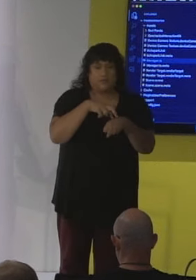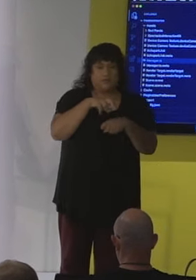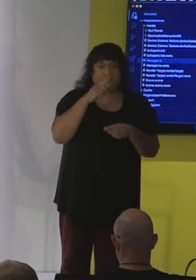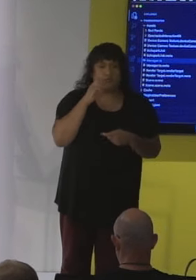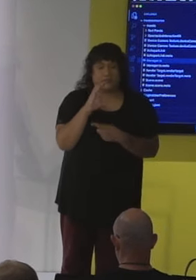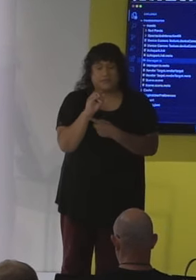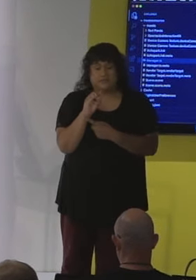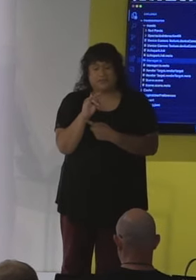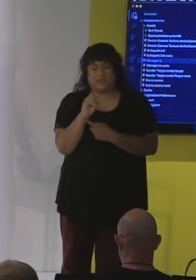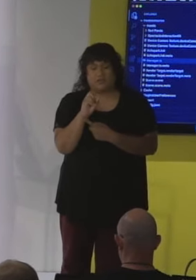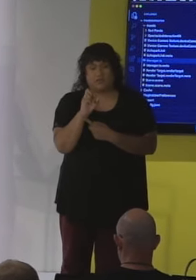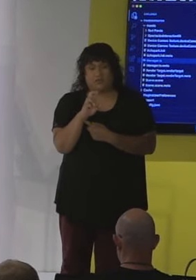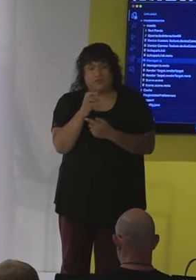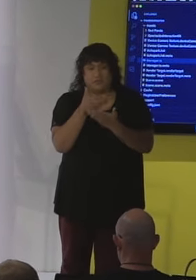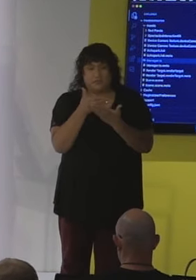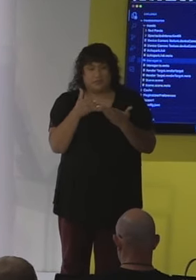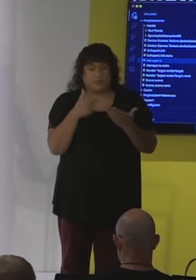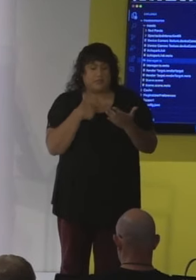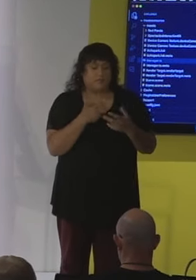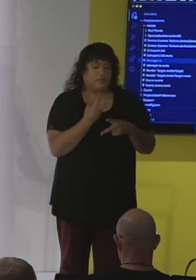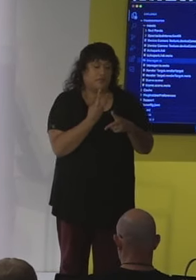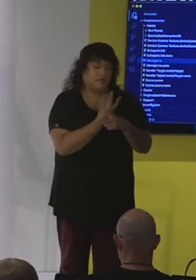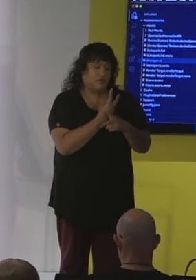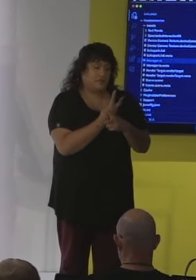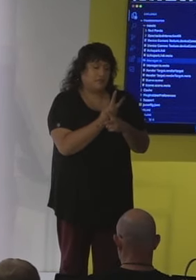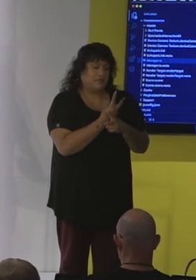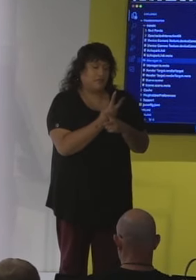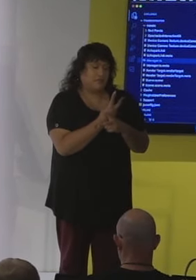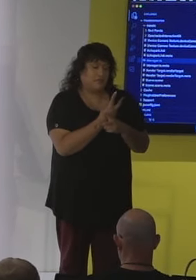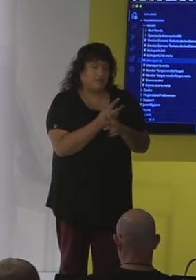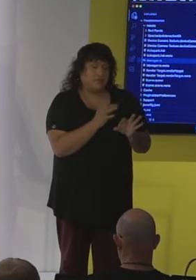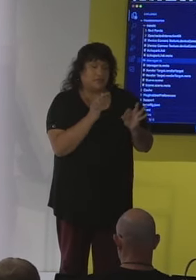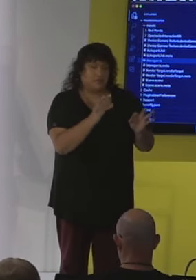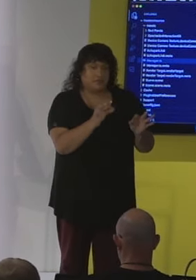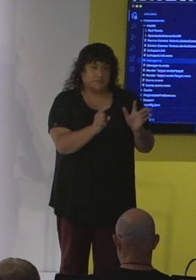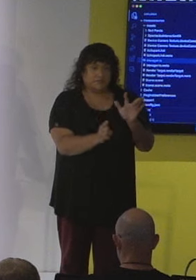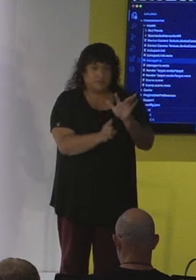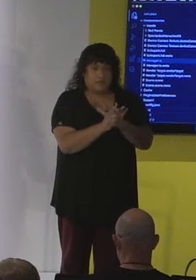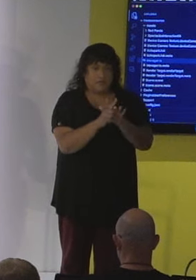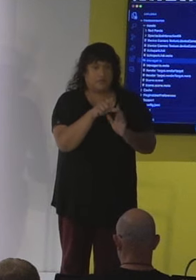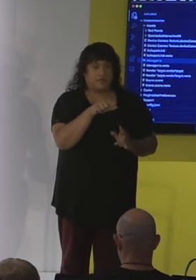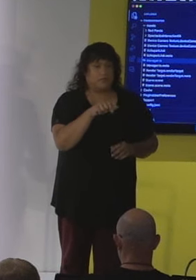I want to calculate an ideal spawn point behind and above the container.